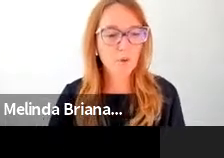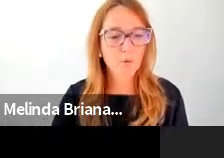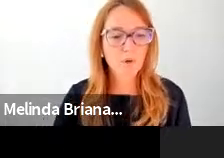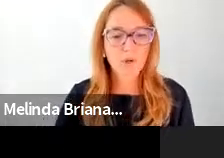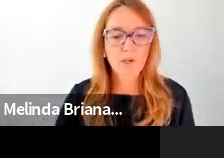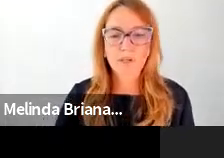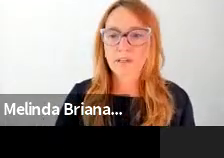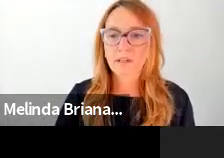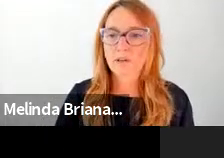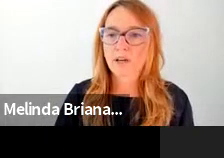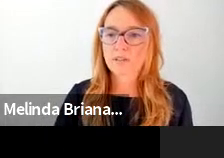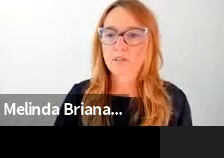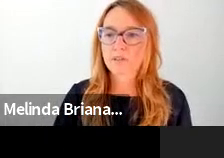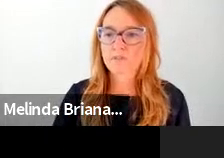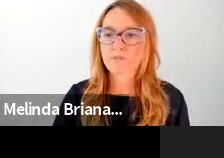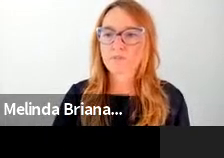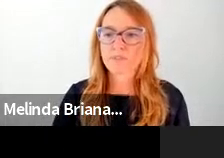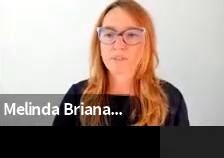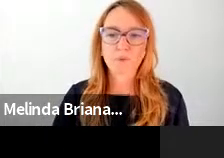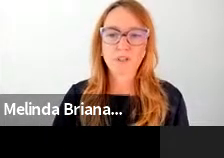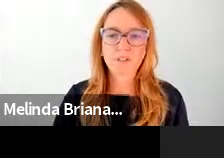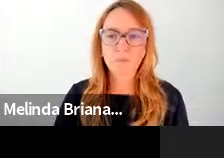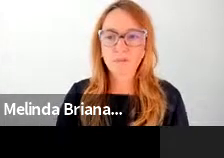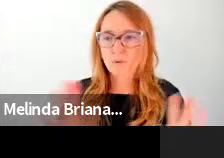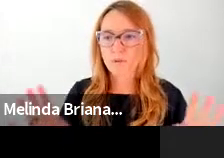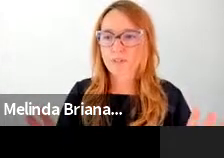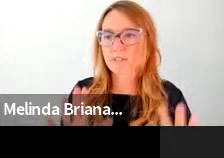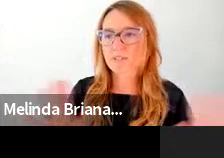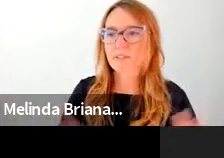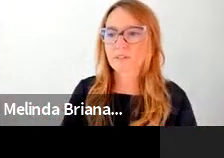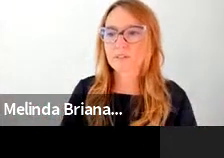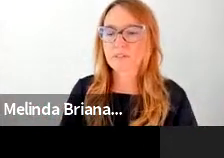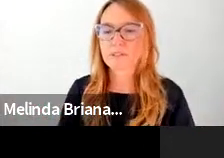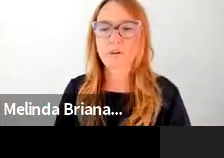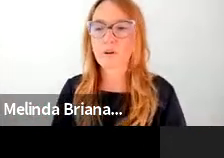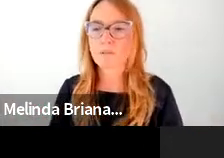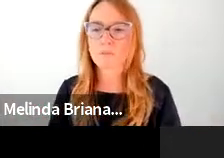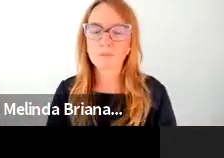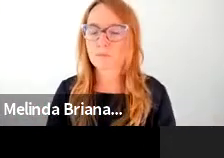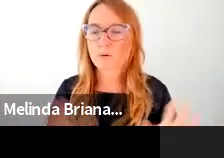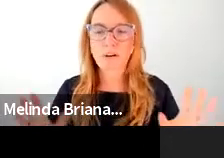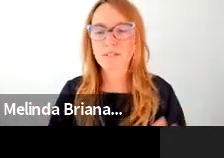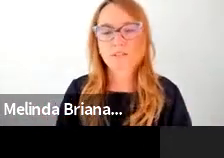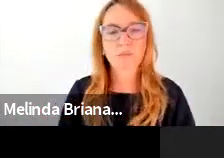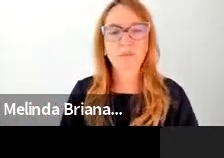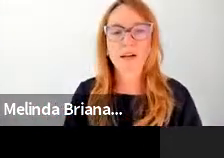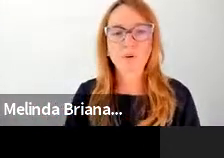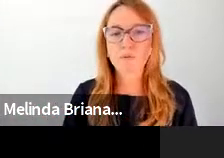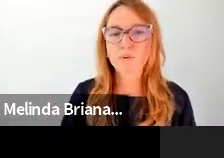So, we are going to talk about four things. These are all requests that we have had over